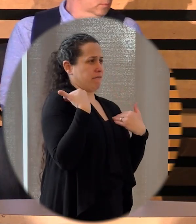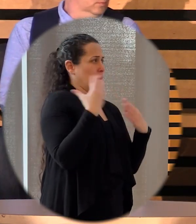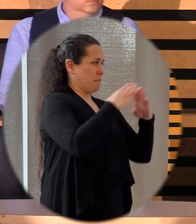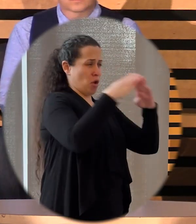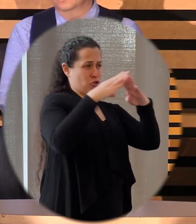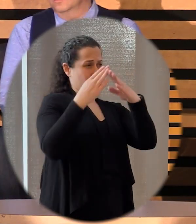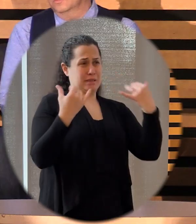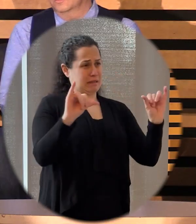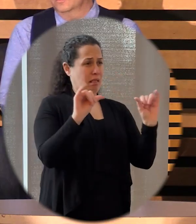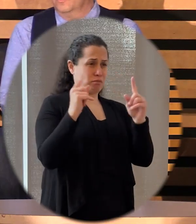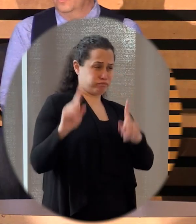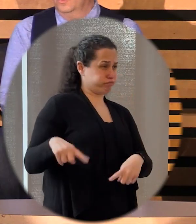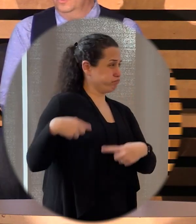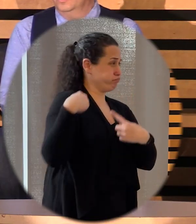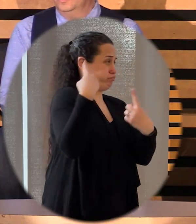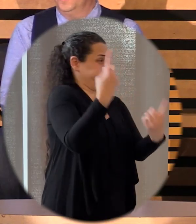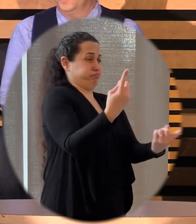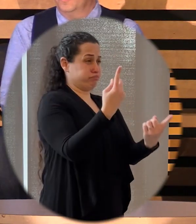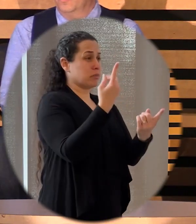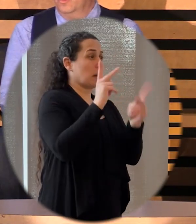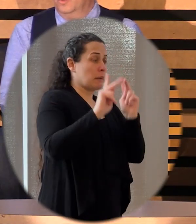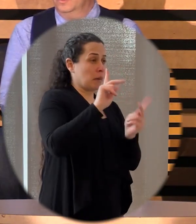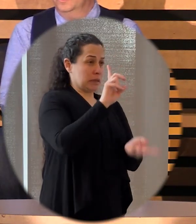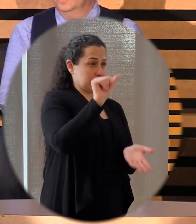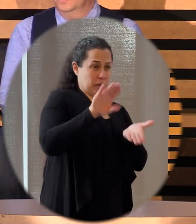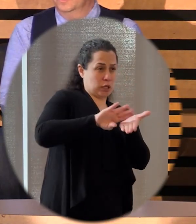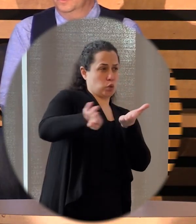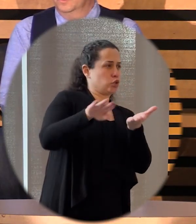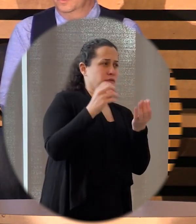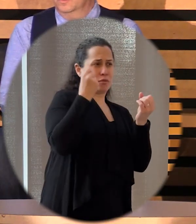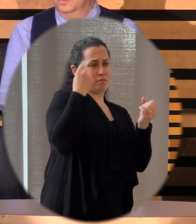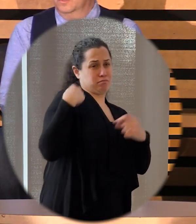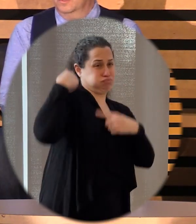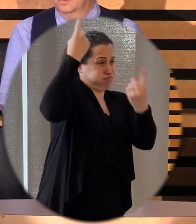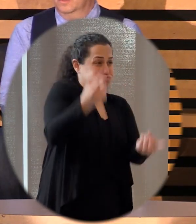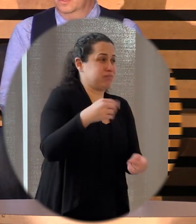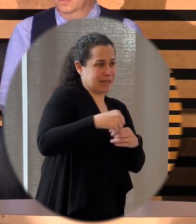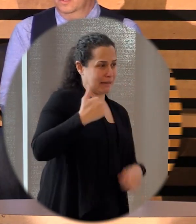that persons with disabilities face is been around for all the history of Canada. Um,